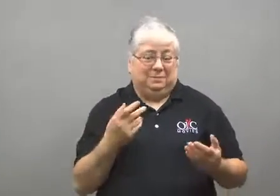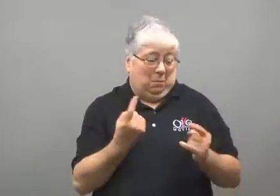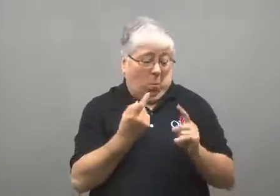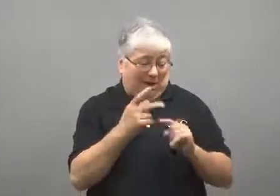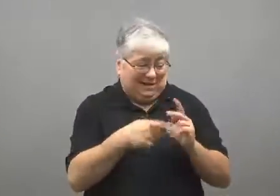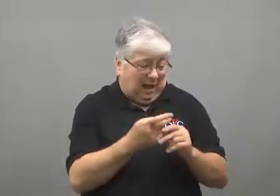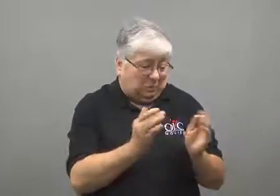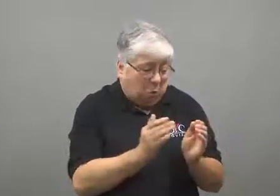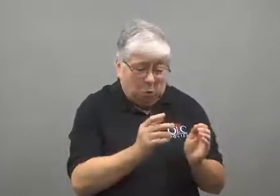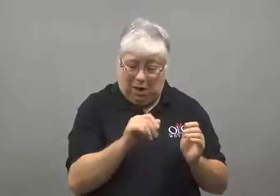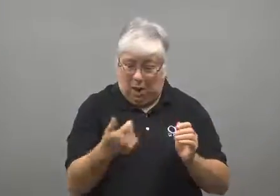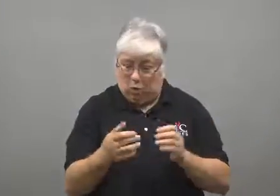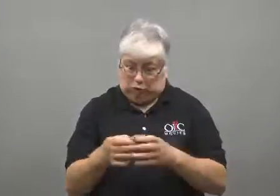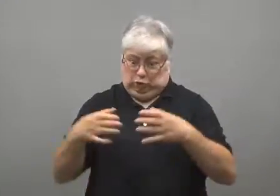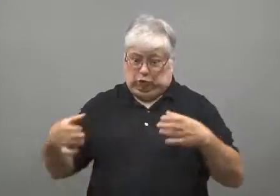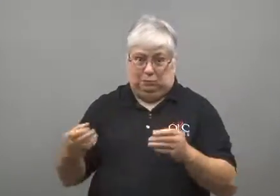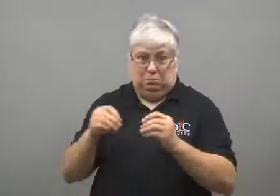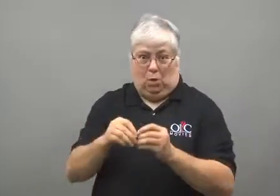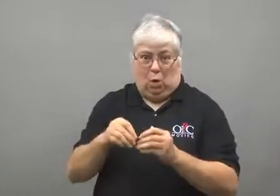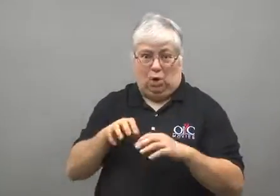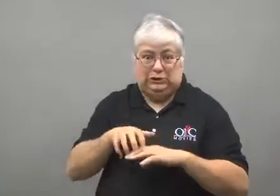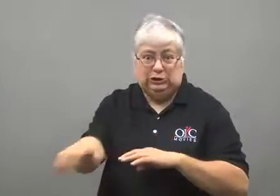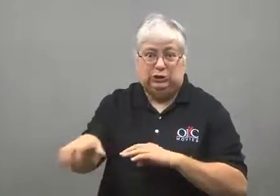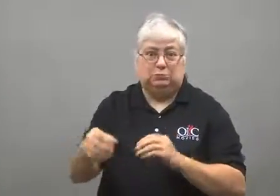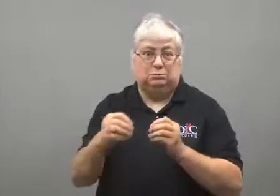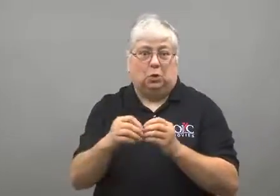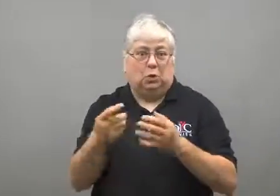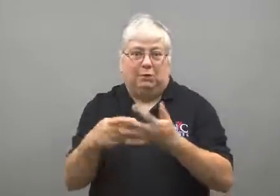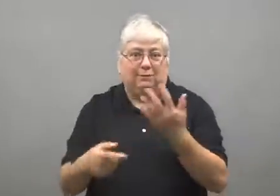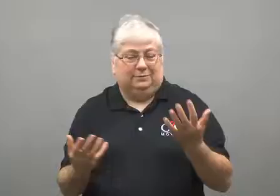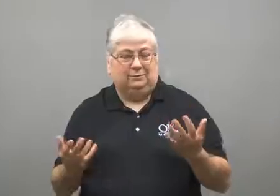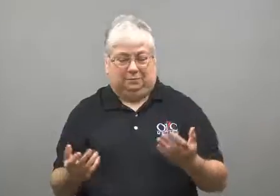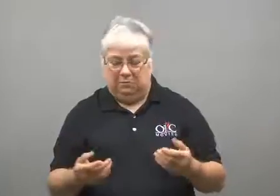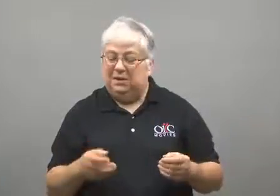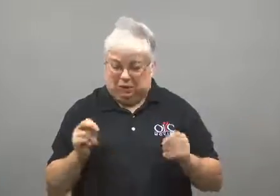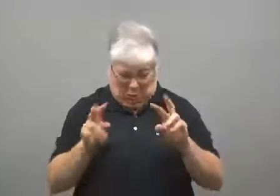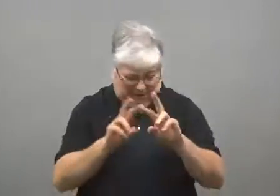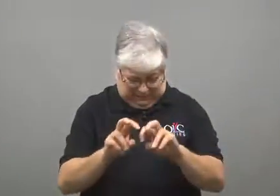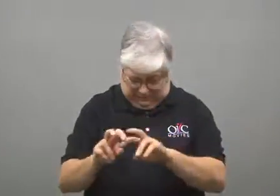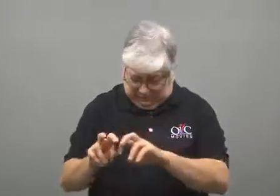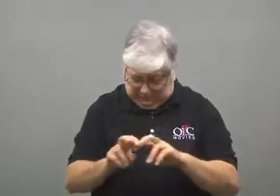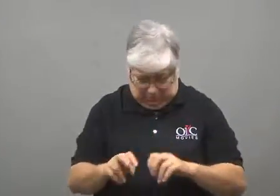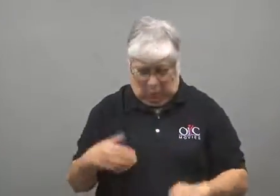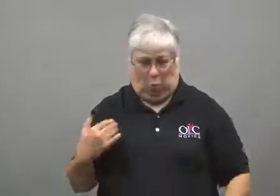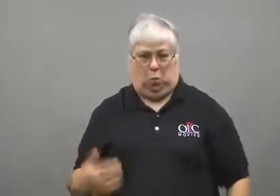There might not be very many of one kind, and a lot of another kind.